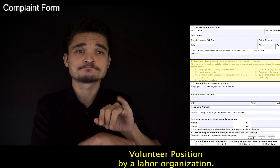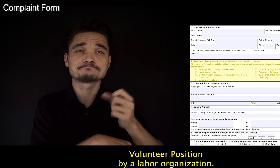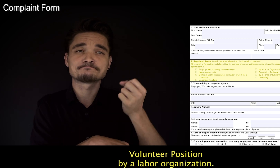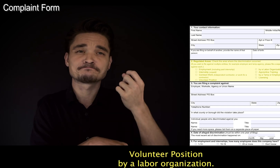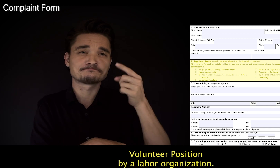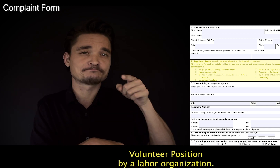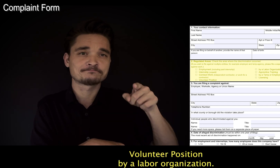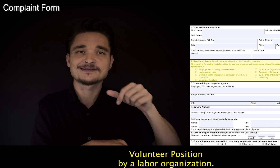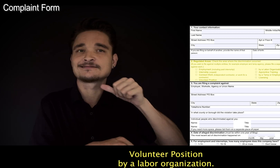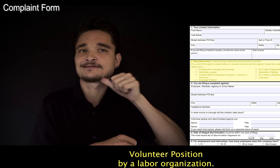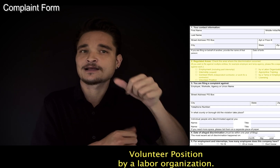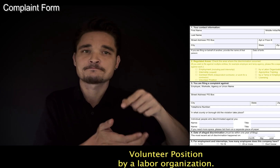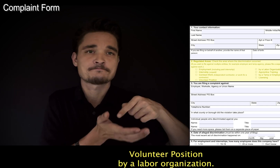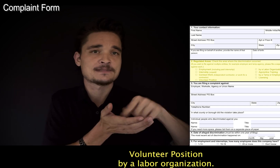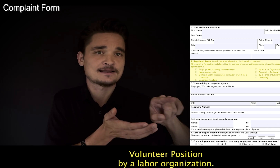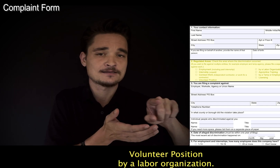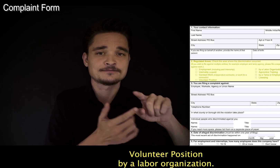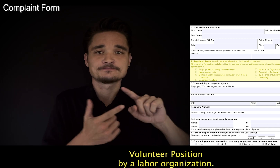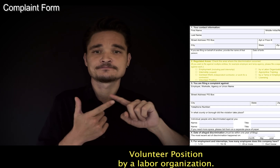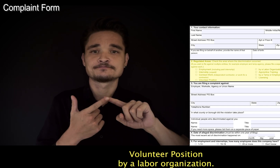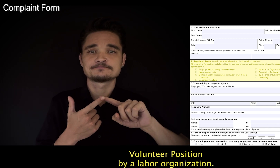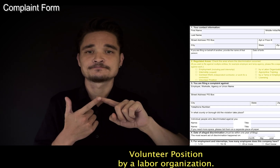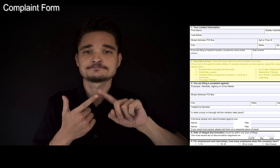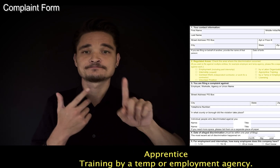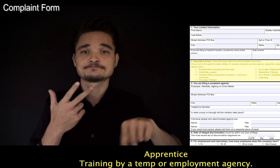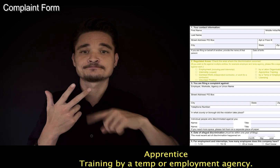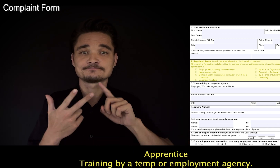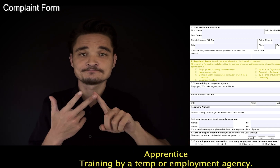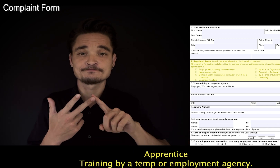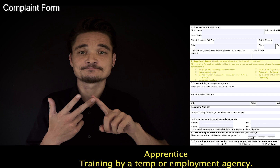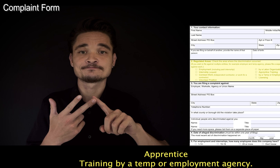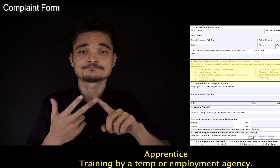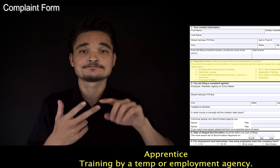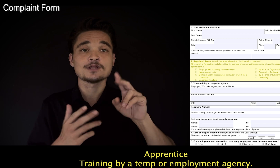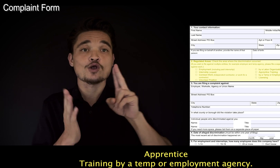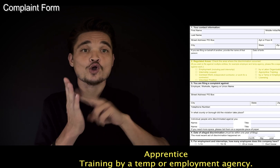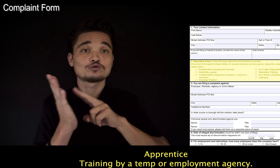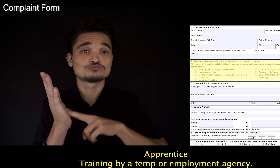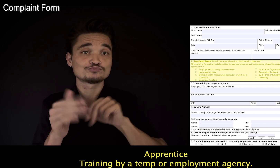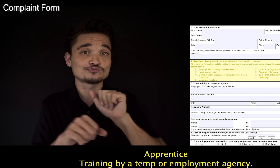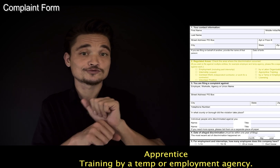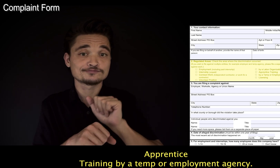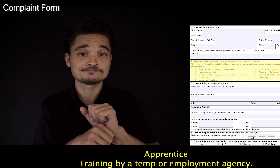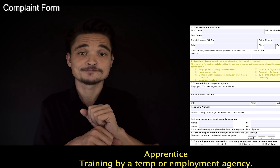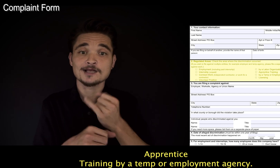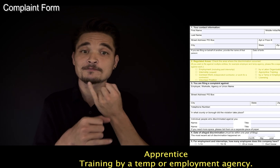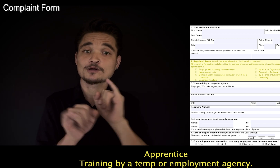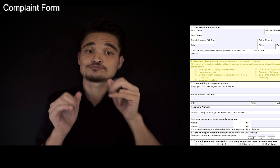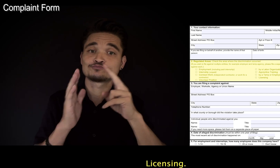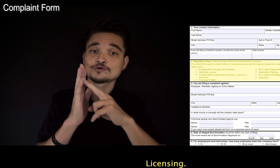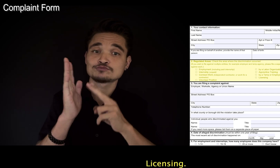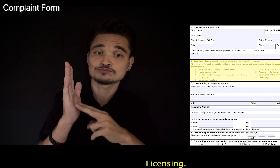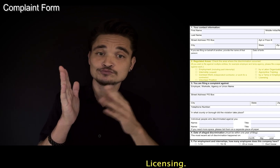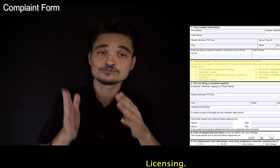Volunteer Position by a labor organization. Apprentice Training by a temp or employment agency. Licensing.